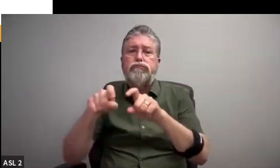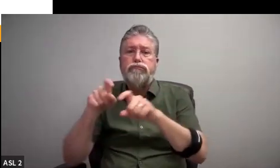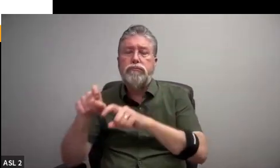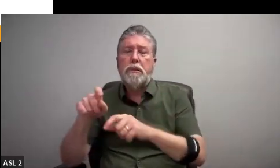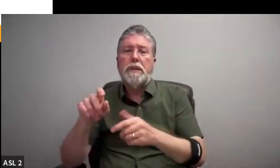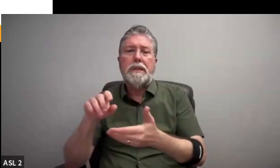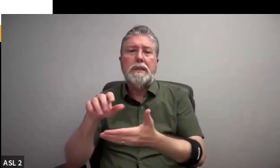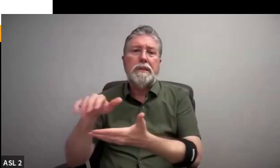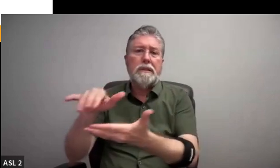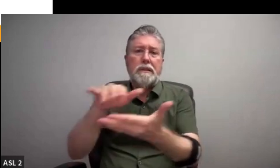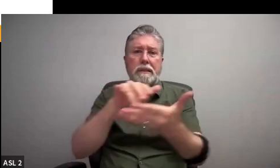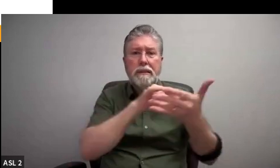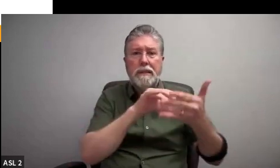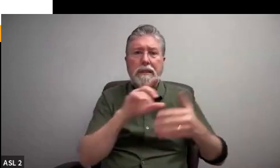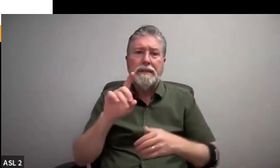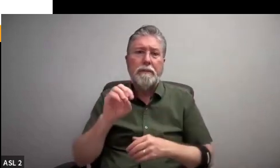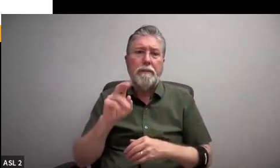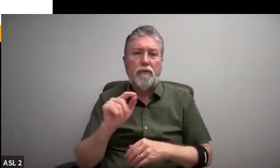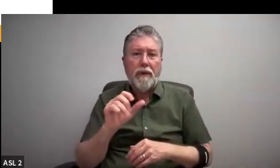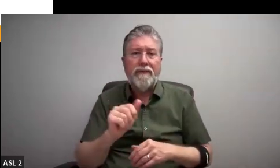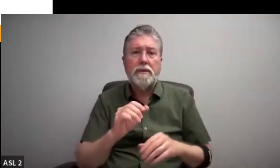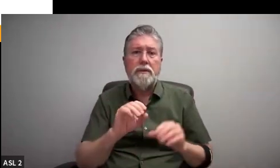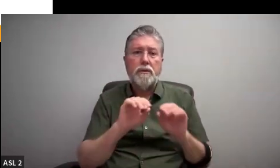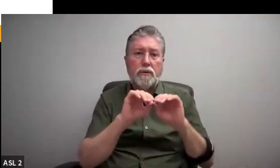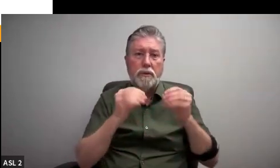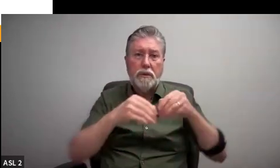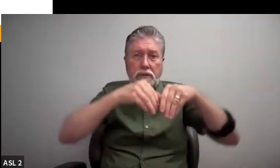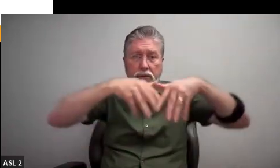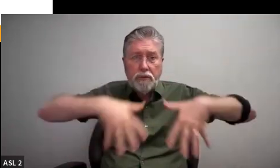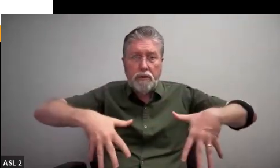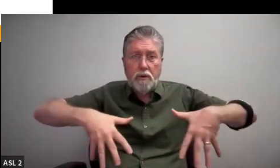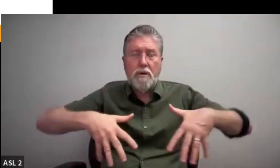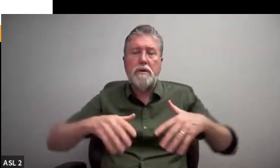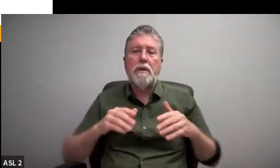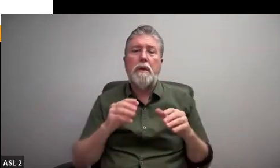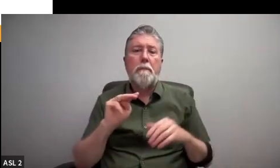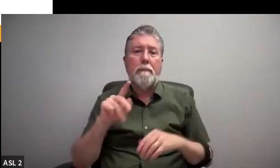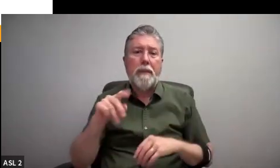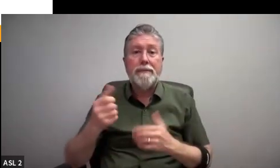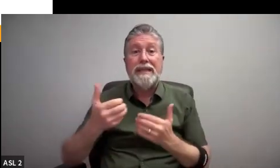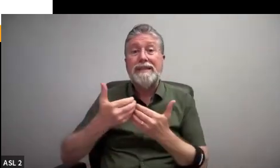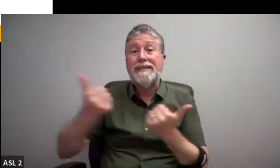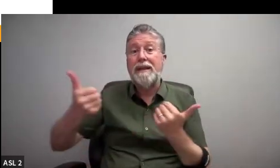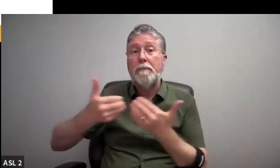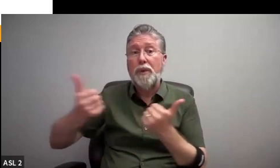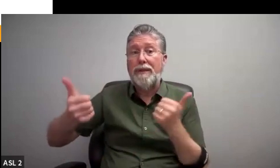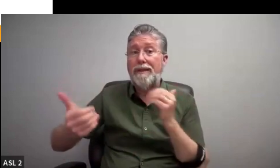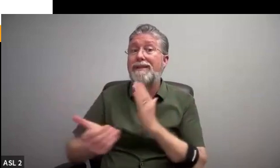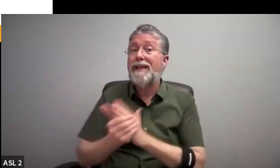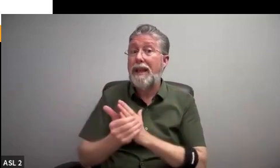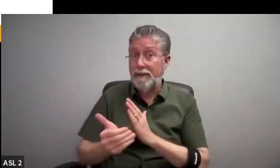organizational charts, maps, and additional items as separate attachments. The narrative should